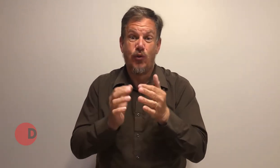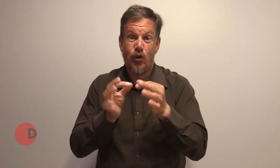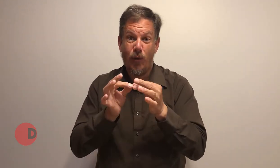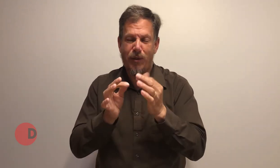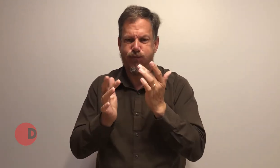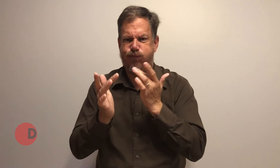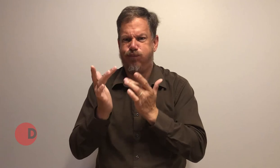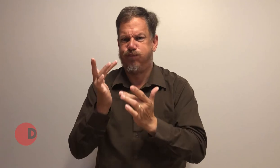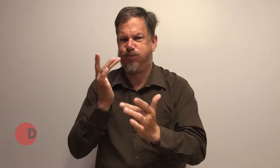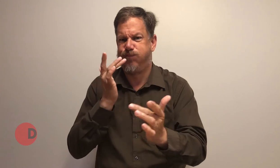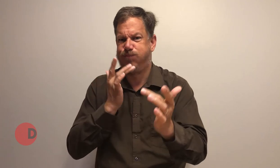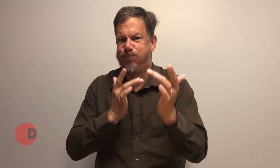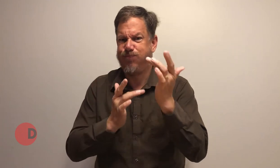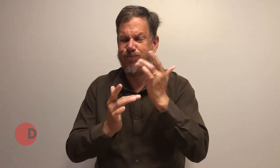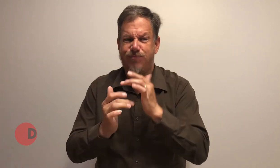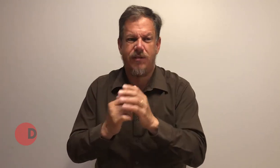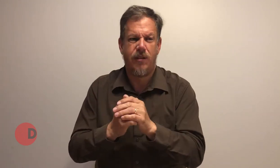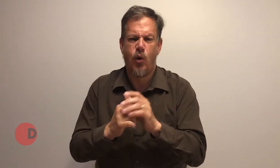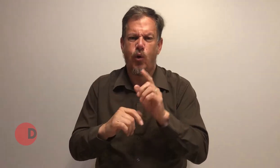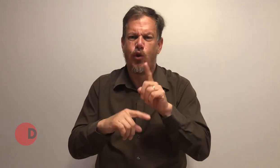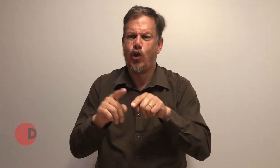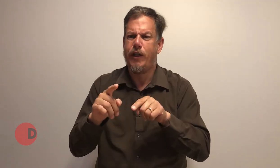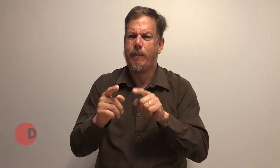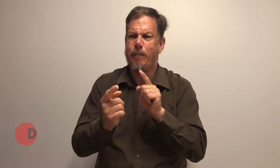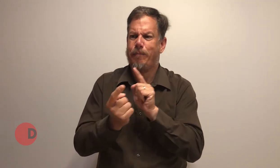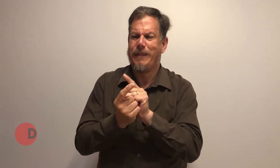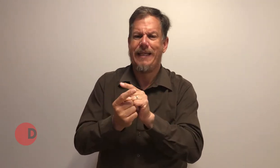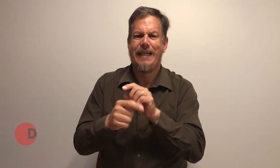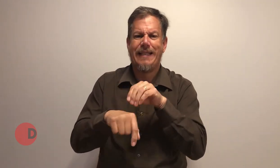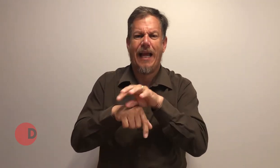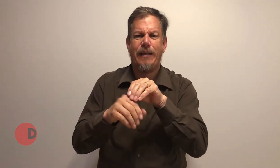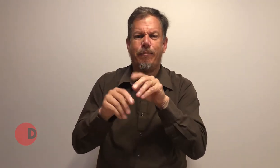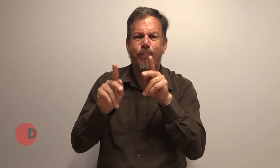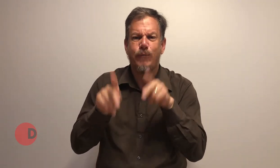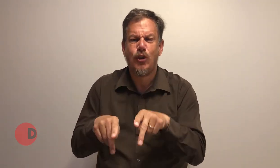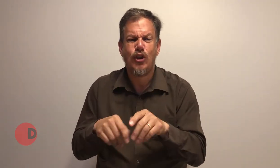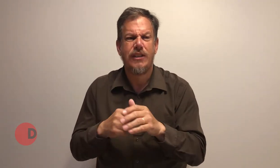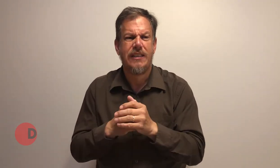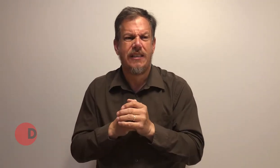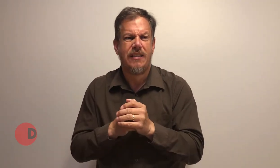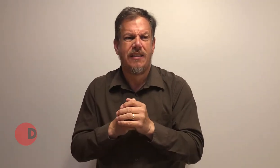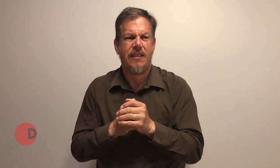She experienced a severe shortage of interpreters and couldn't meet